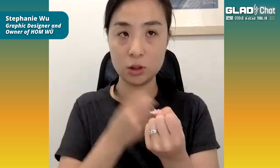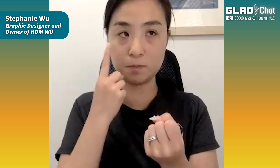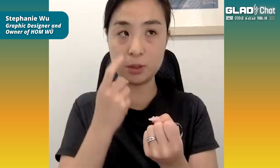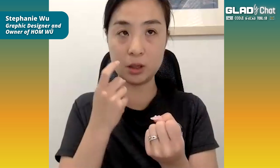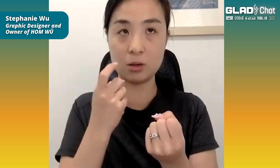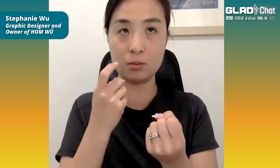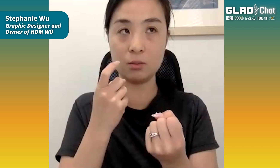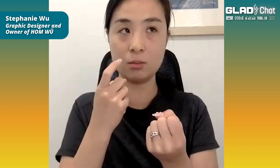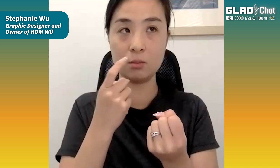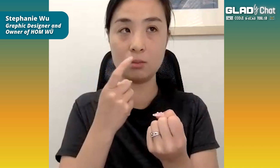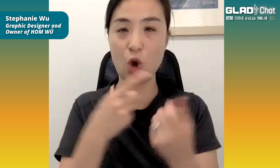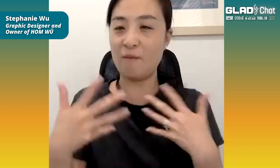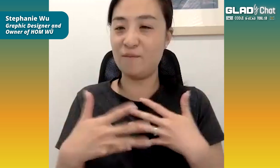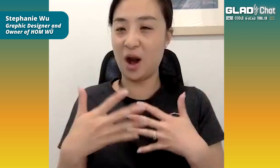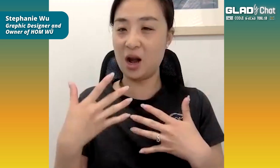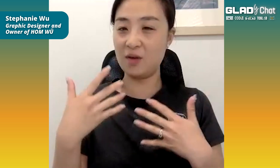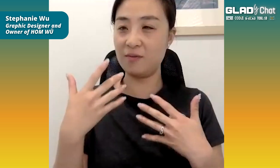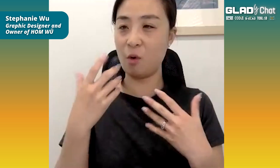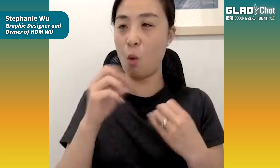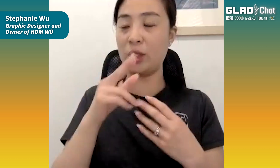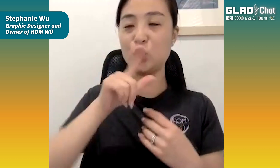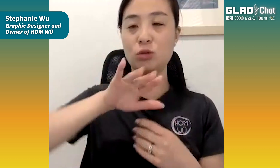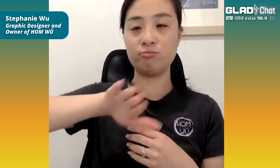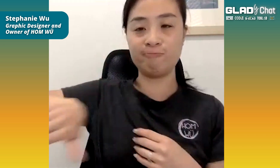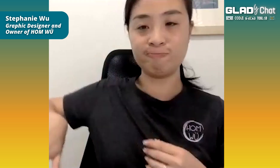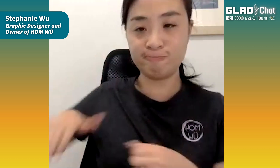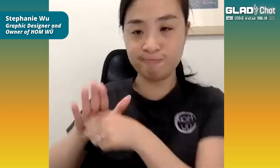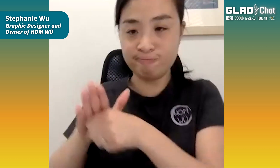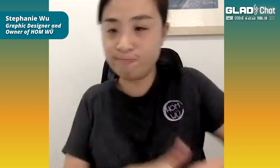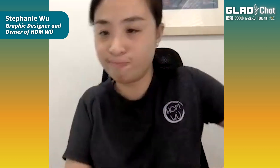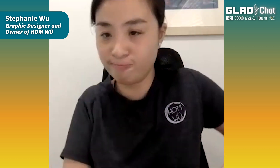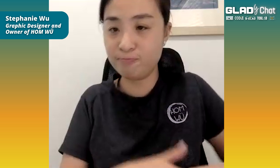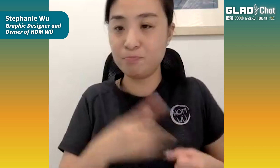because they’re afraid. Or they push us aside, oppress us,